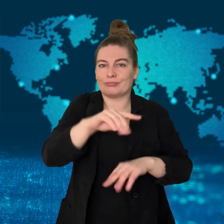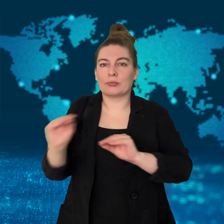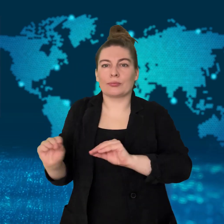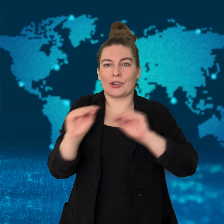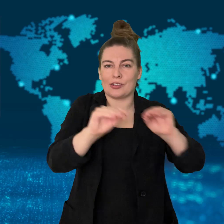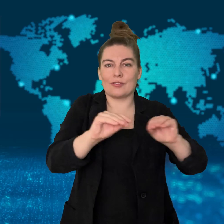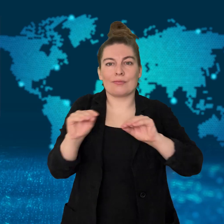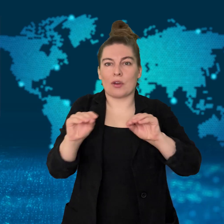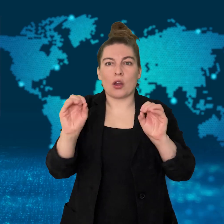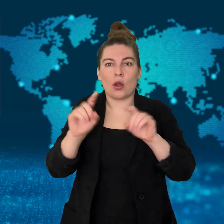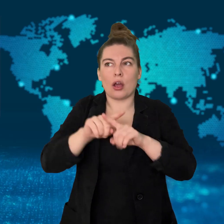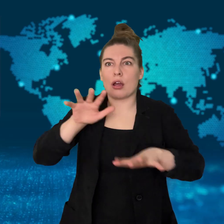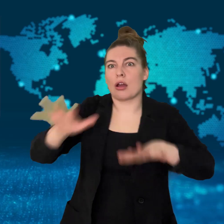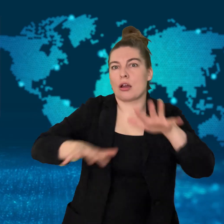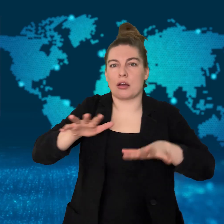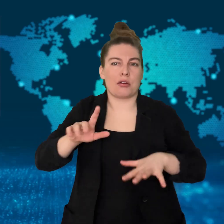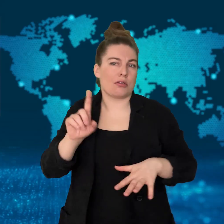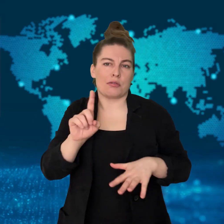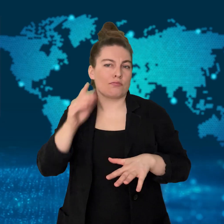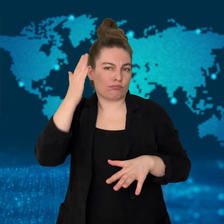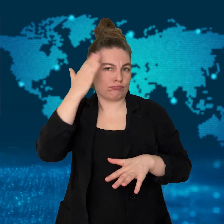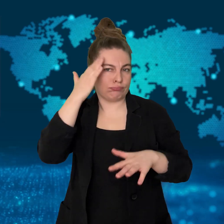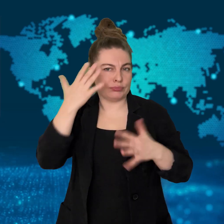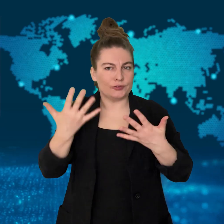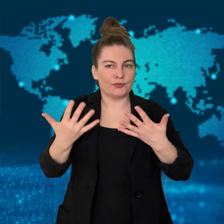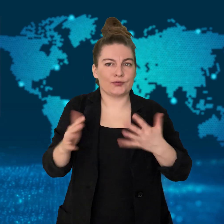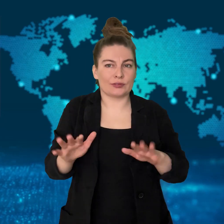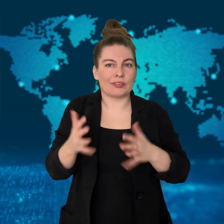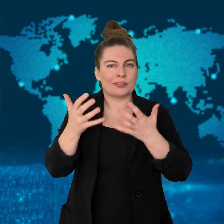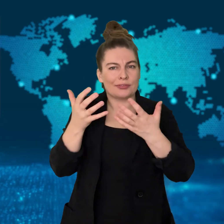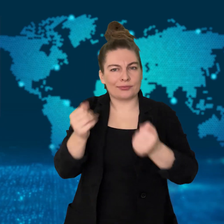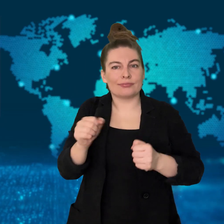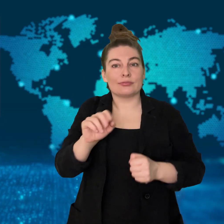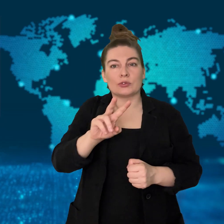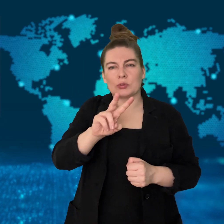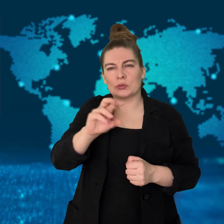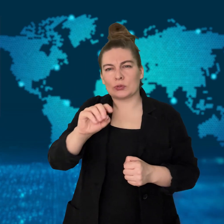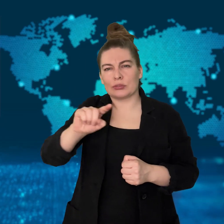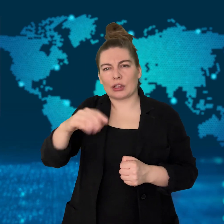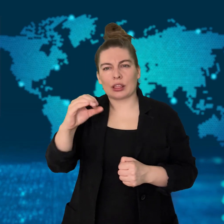Around 20,000 people were subject to evacuation warnings,